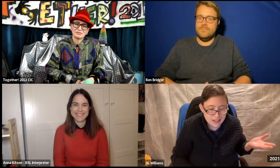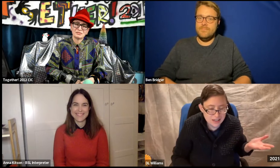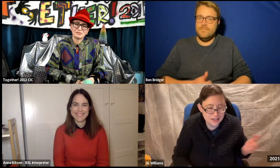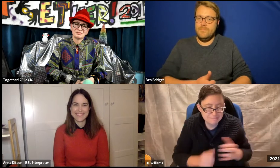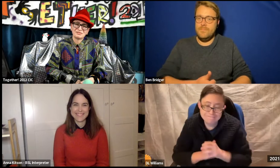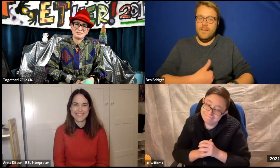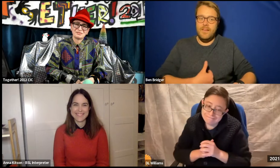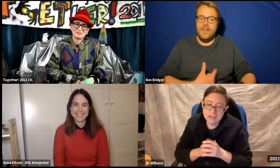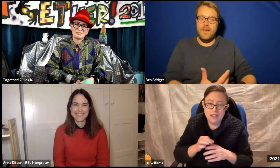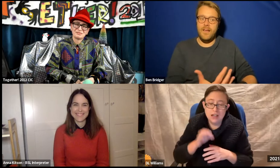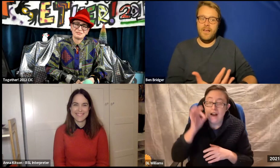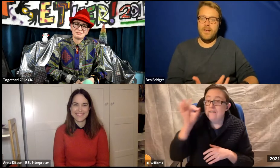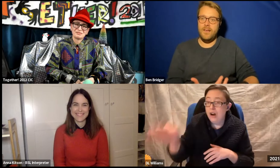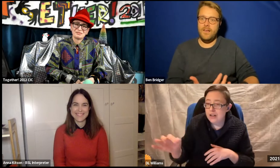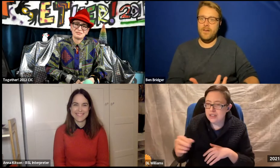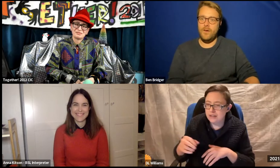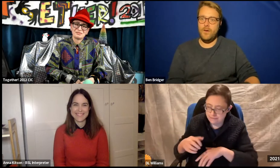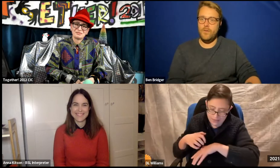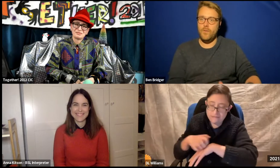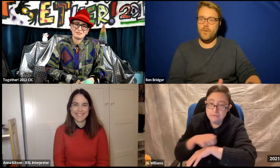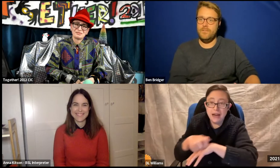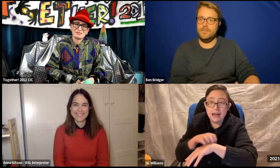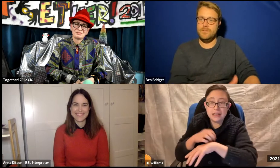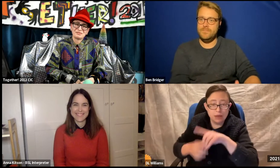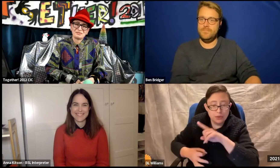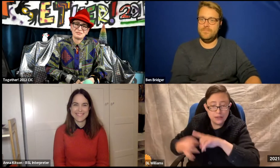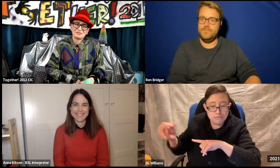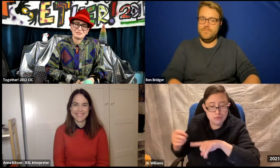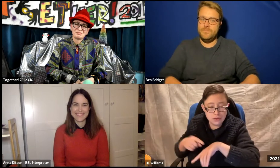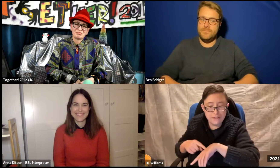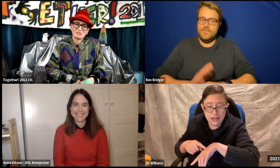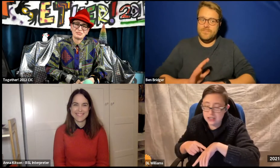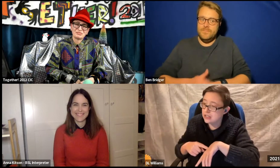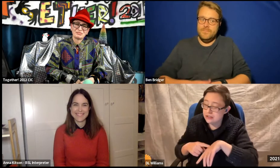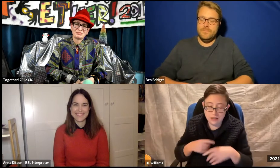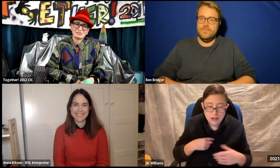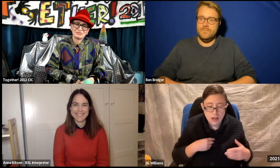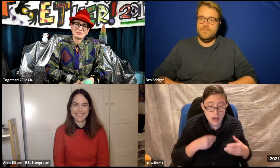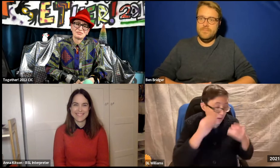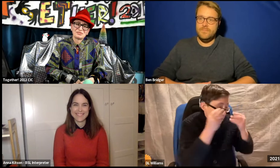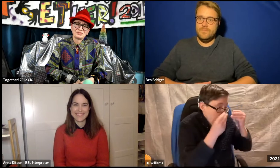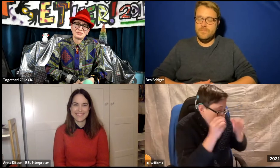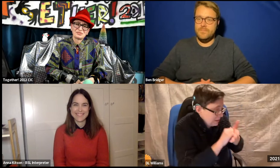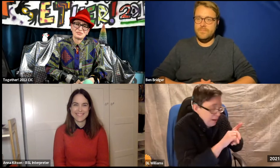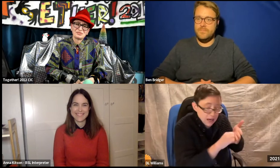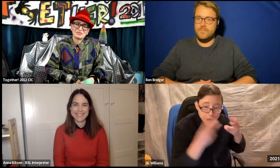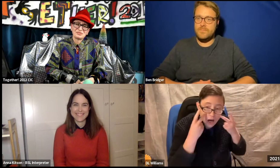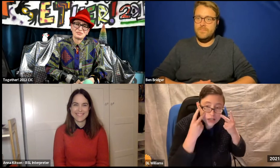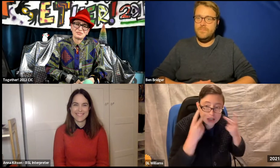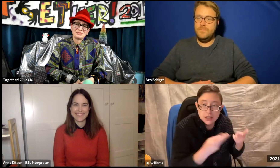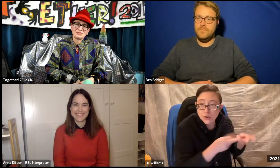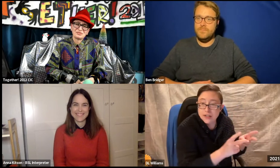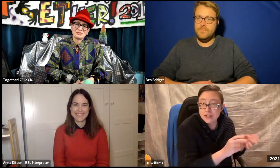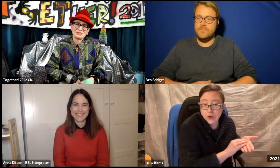I've asked them if my eczema was improving, I've wiped my glasses on an interpreter's dress.